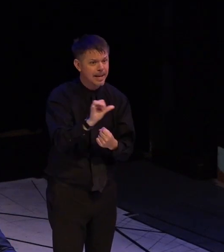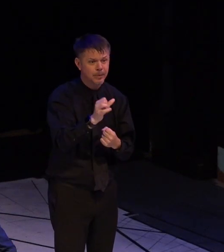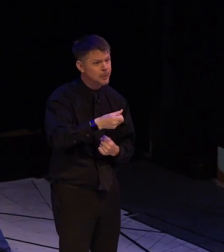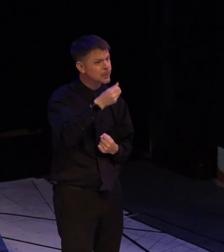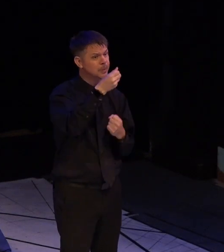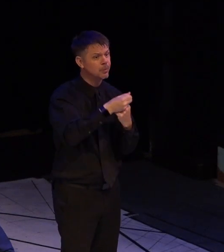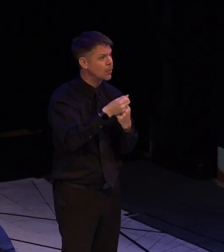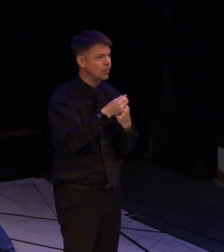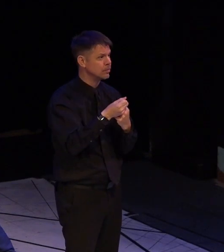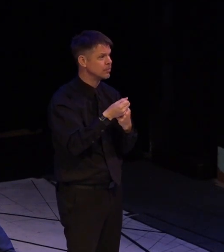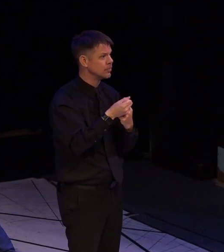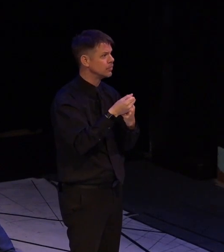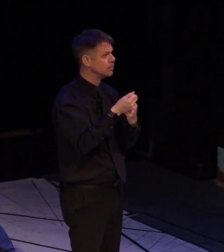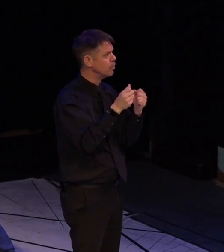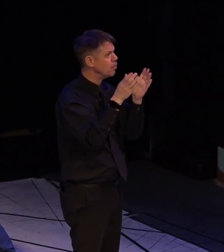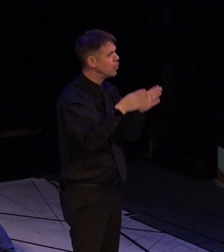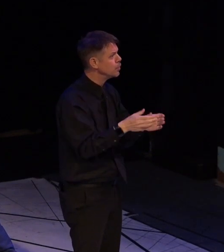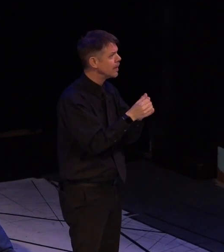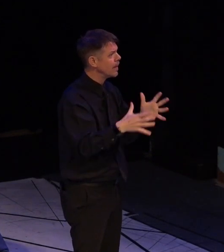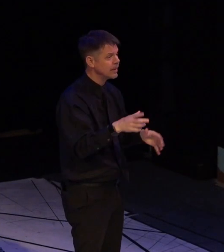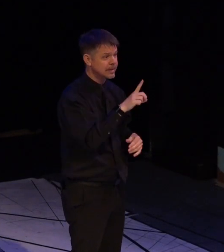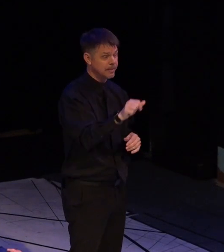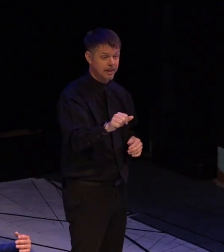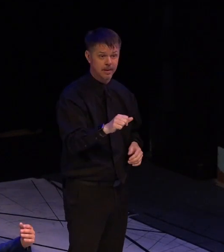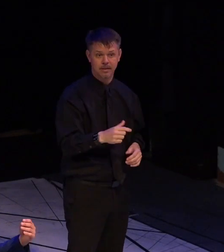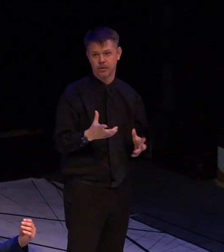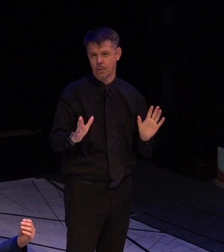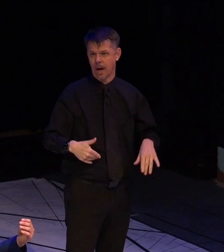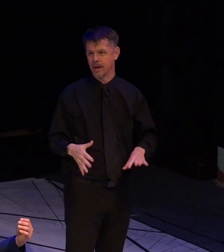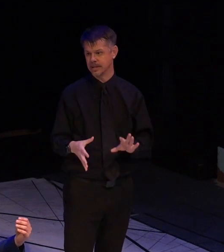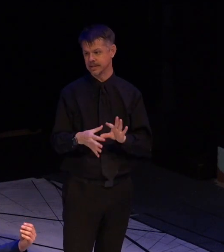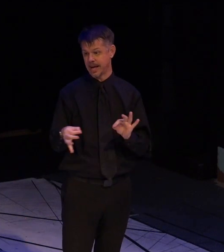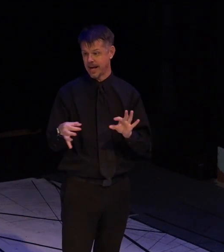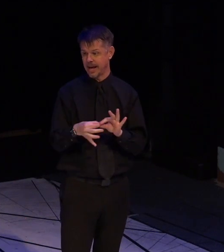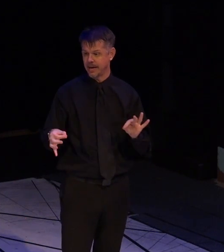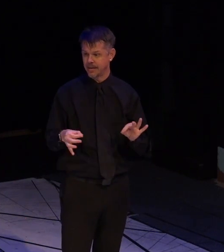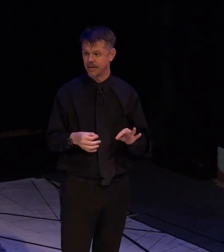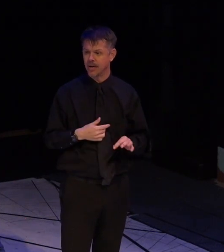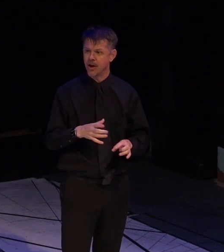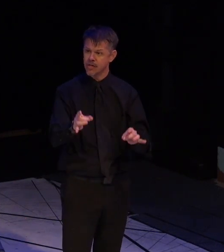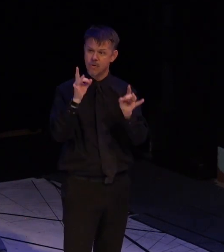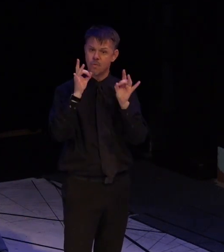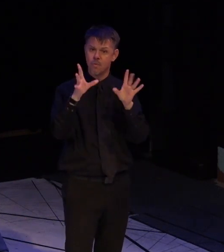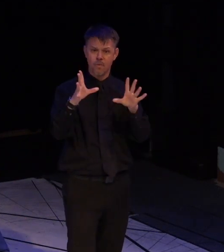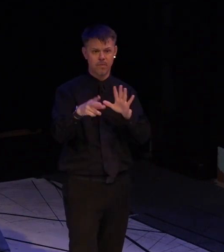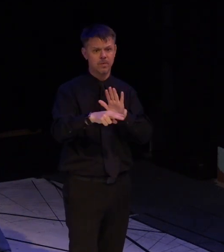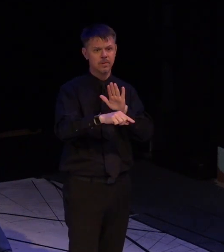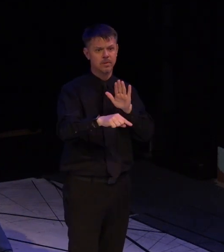without a disability. Now, I said this was a harmful stereotype,